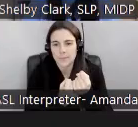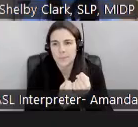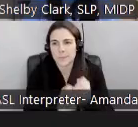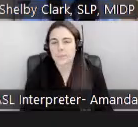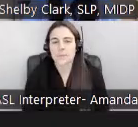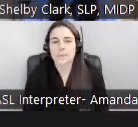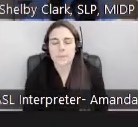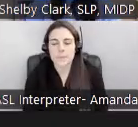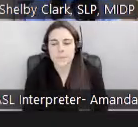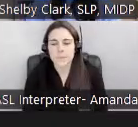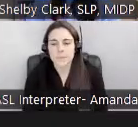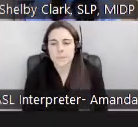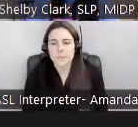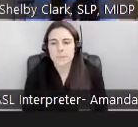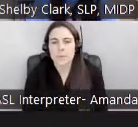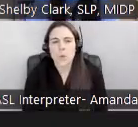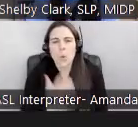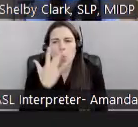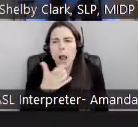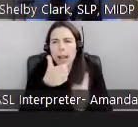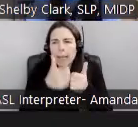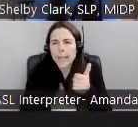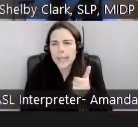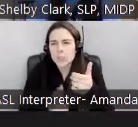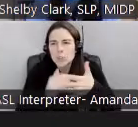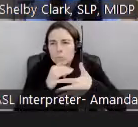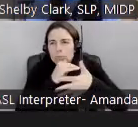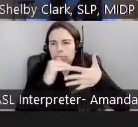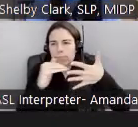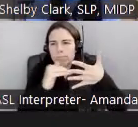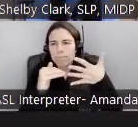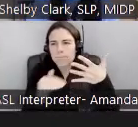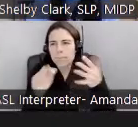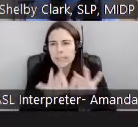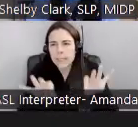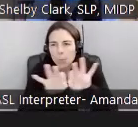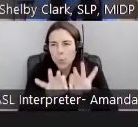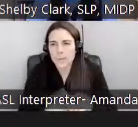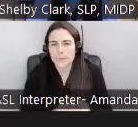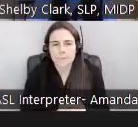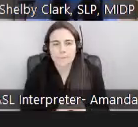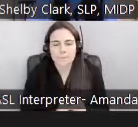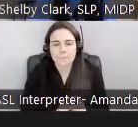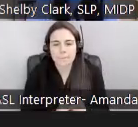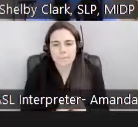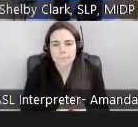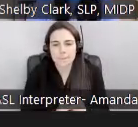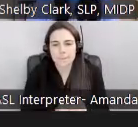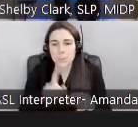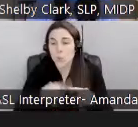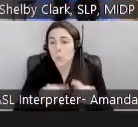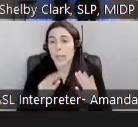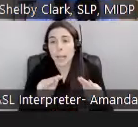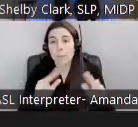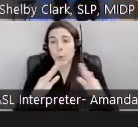So why each stage matters for intervention? You can't put a roof on a house that has no walls. You can't